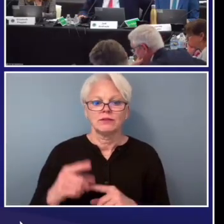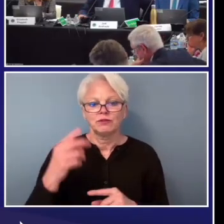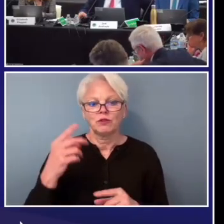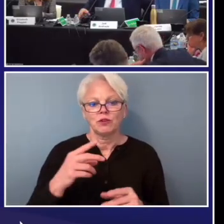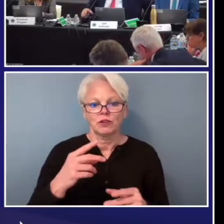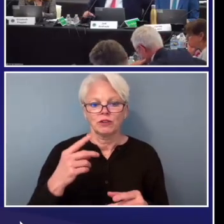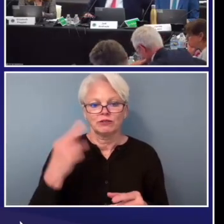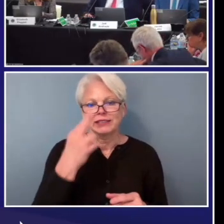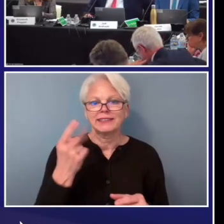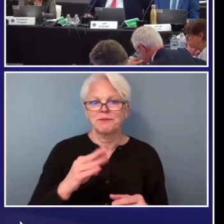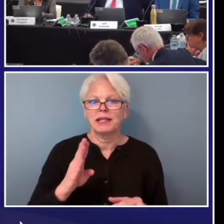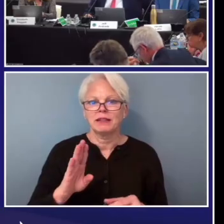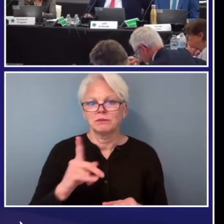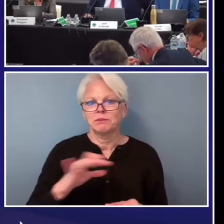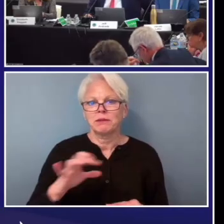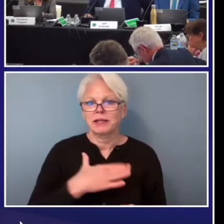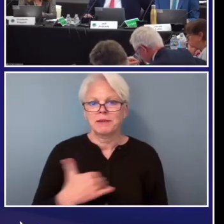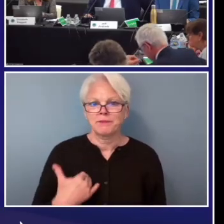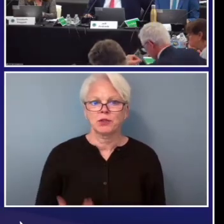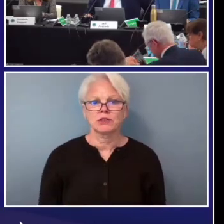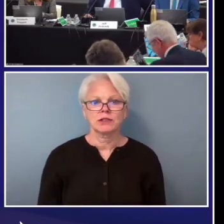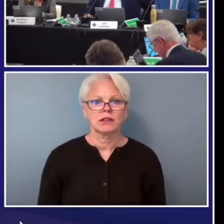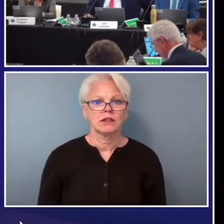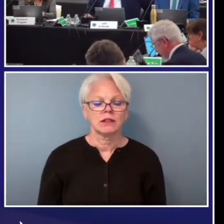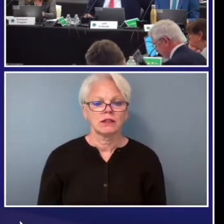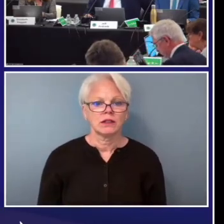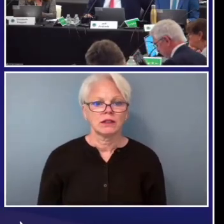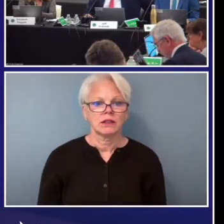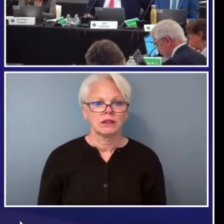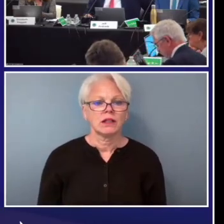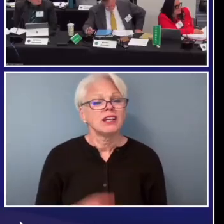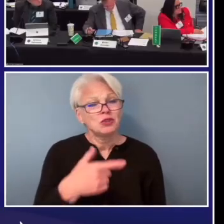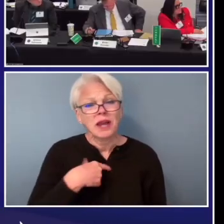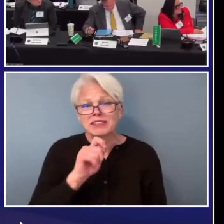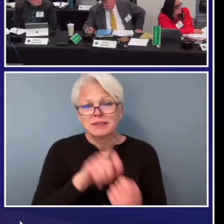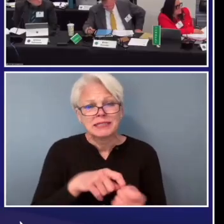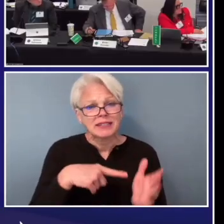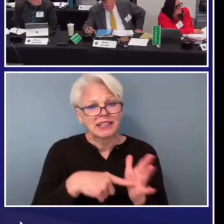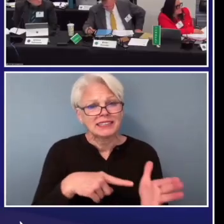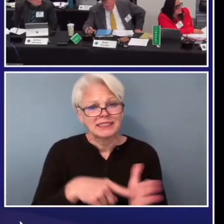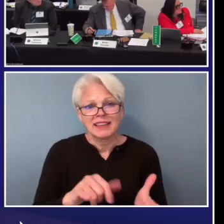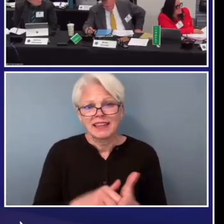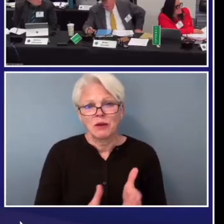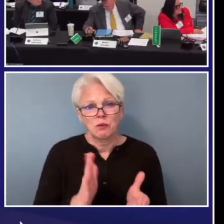Any follow-up there, Heather? Do you have specific examples that would help make that clear?